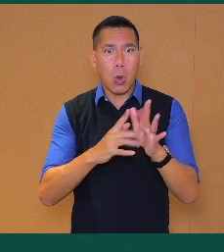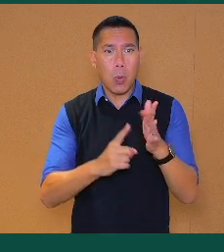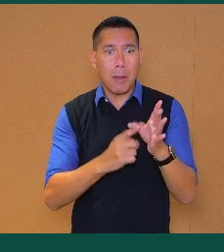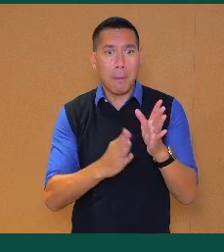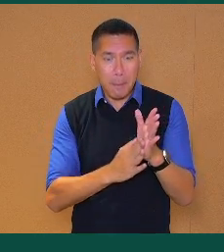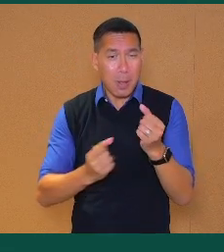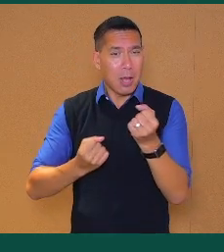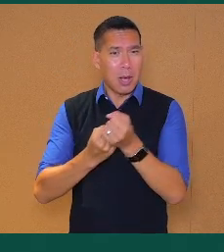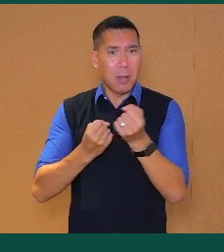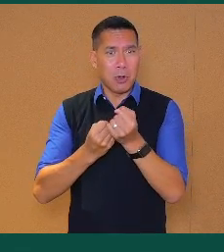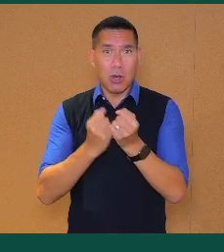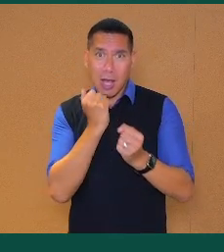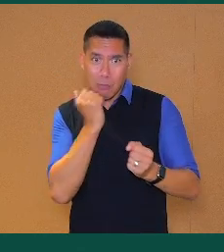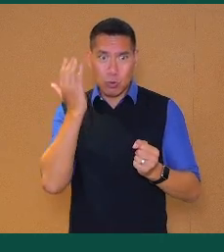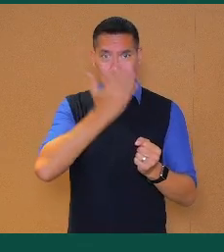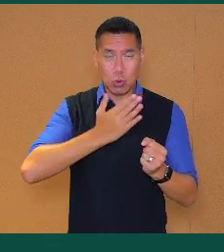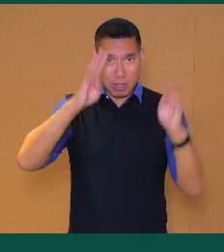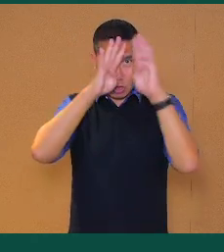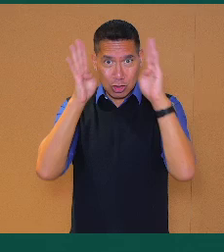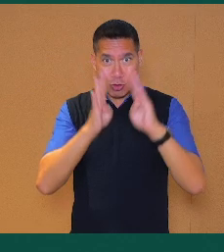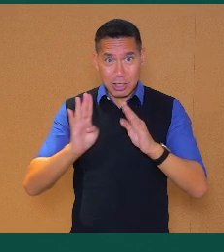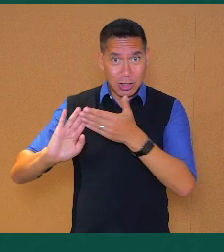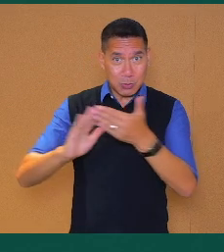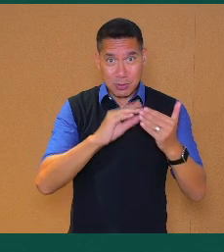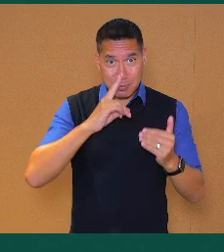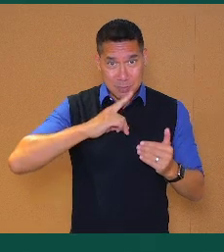Wadamba Wilam supports Aboriginal and Torres Strait Islander people experiencing homelessness and who have historically fallen through the gaps in the health system to